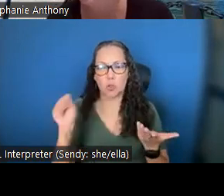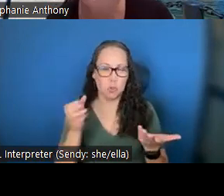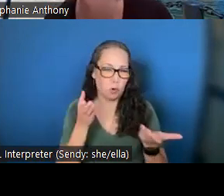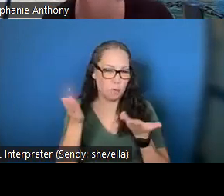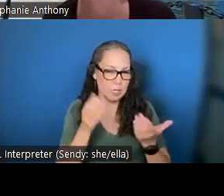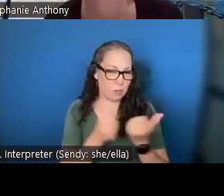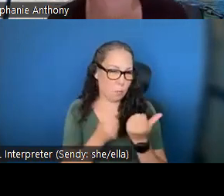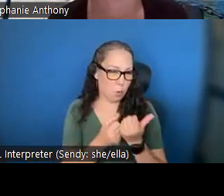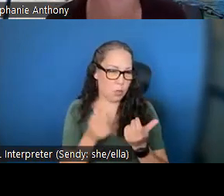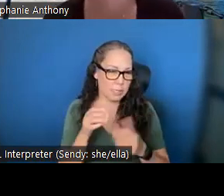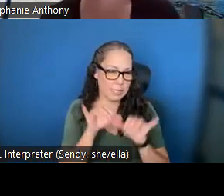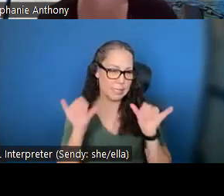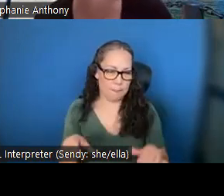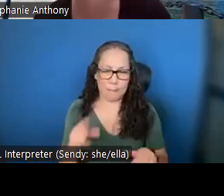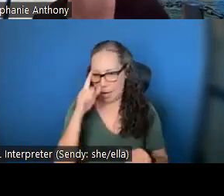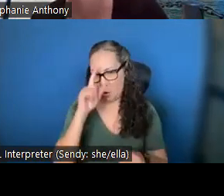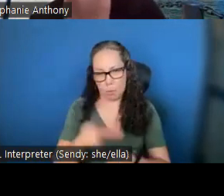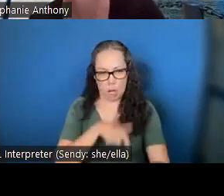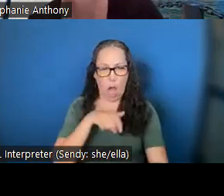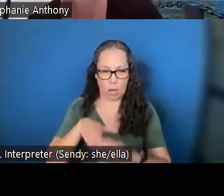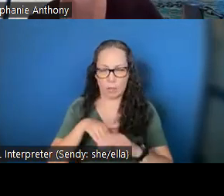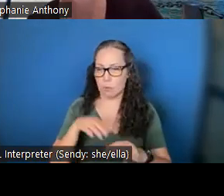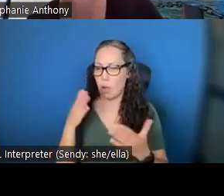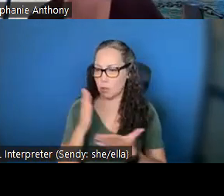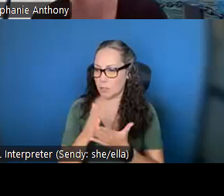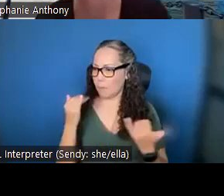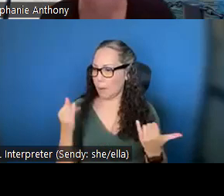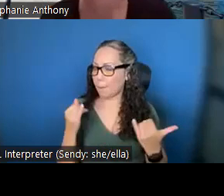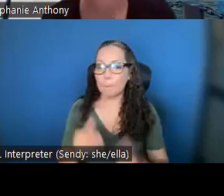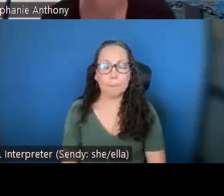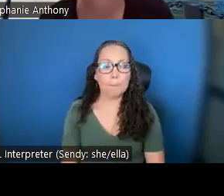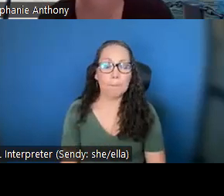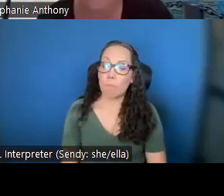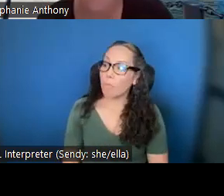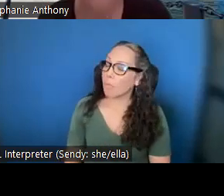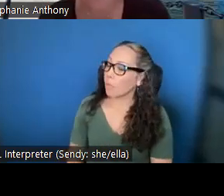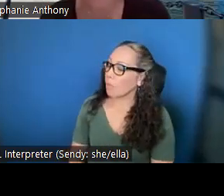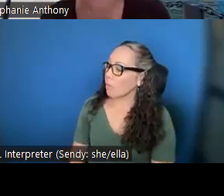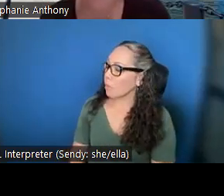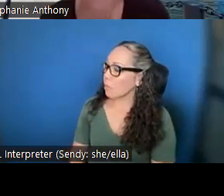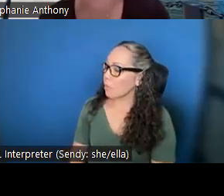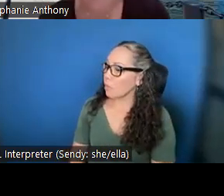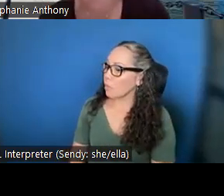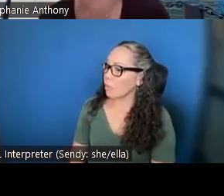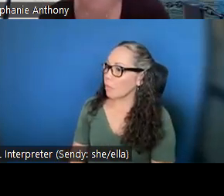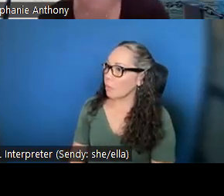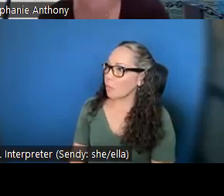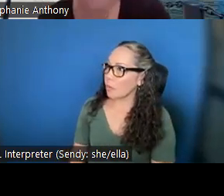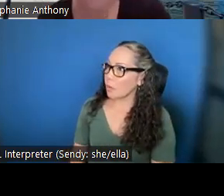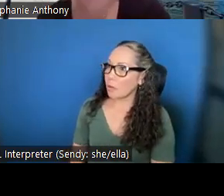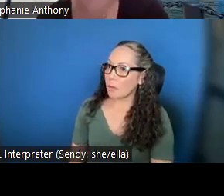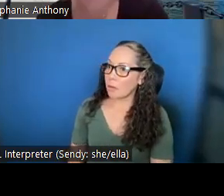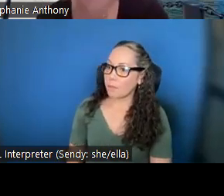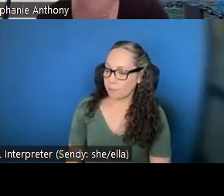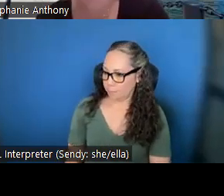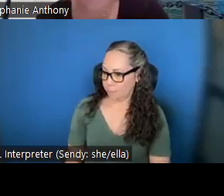a little long thank you Stephanie and uh so we have and let me just reiterate so what we're